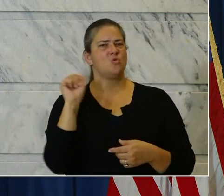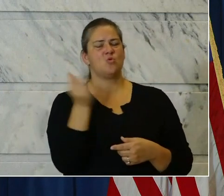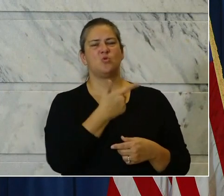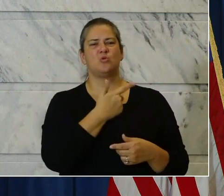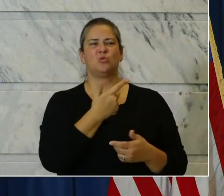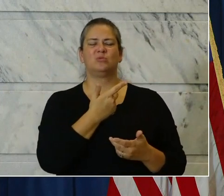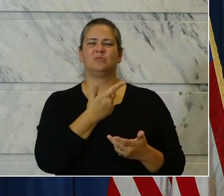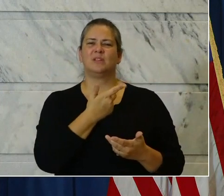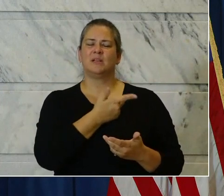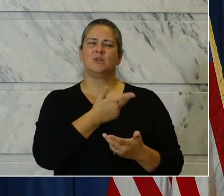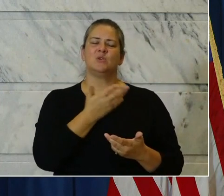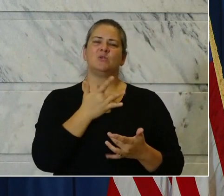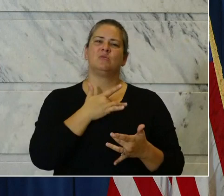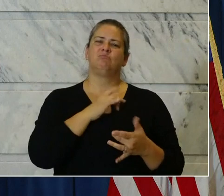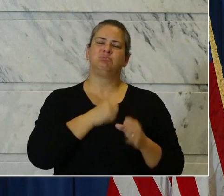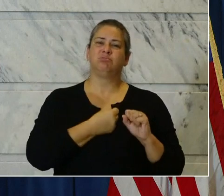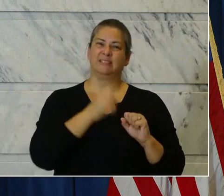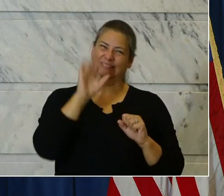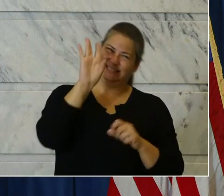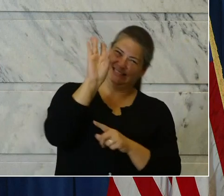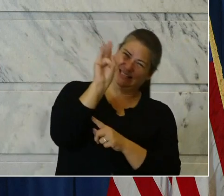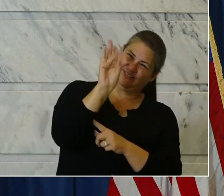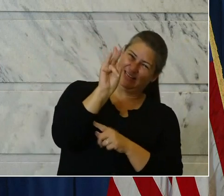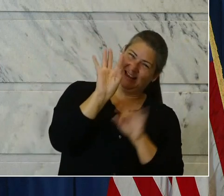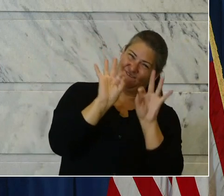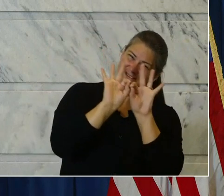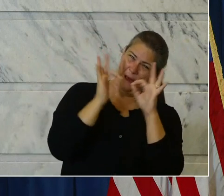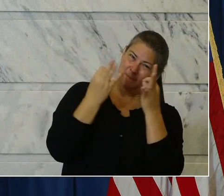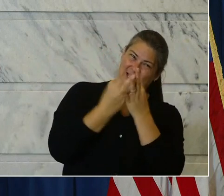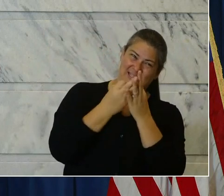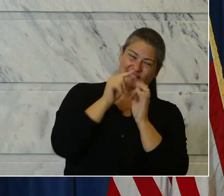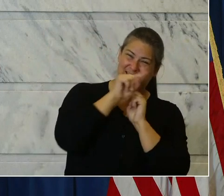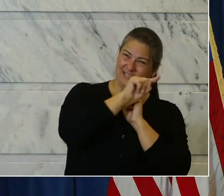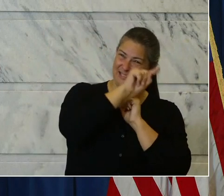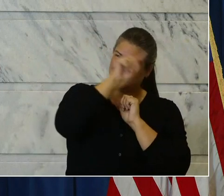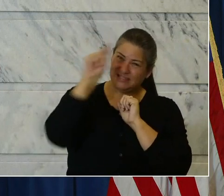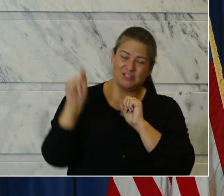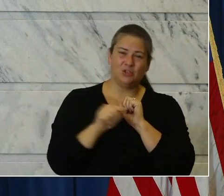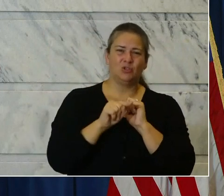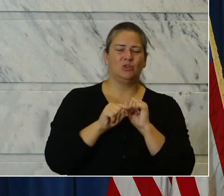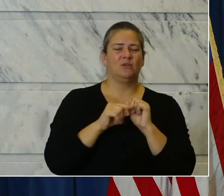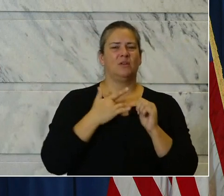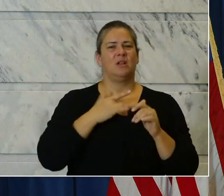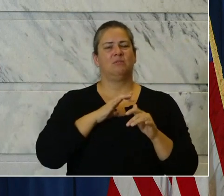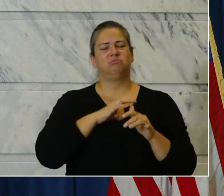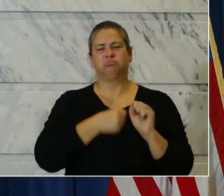SISTERS AND BROTHERS. THEY'RE ALL GOING TO BE MISSED SEVENTEEN FAMILIES THAT ARE